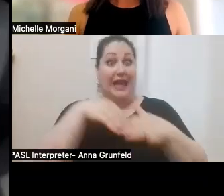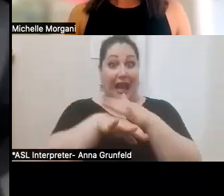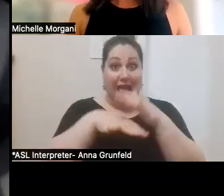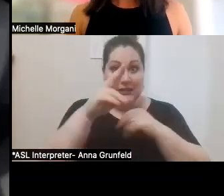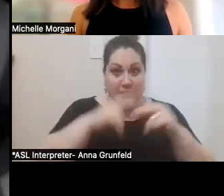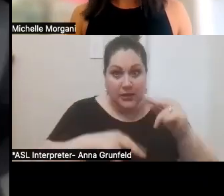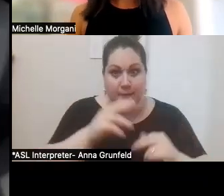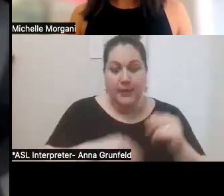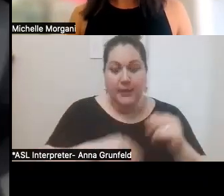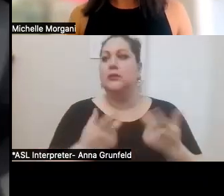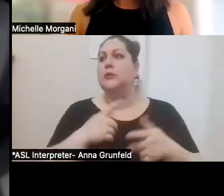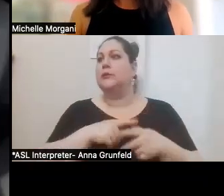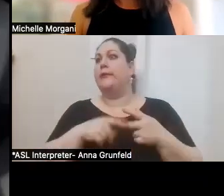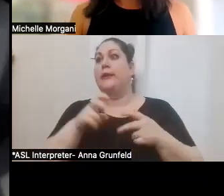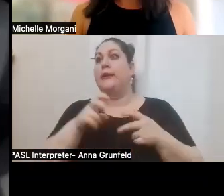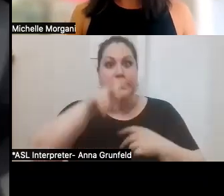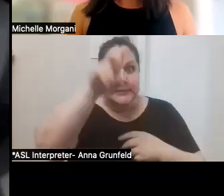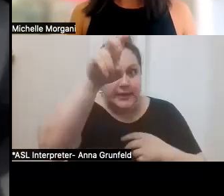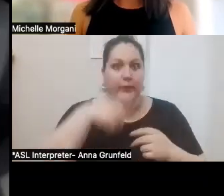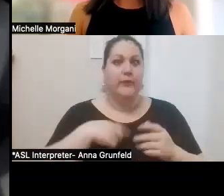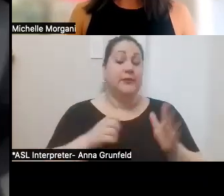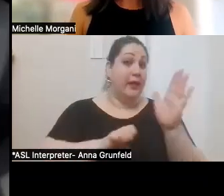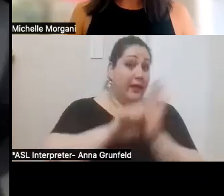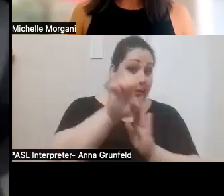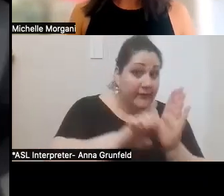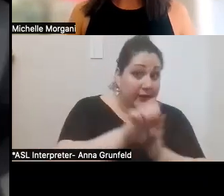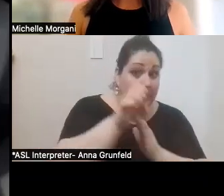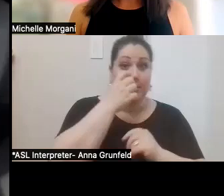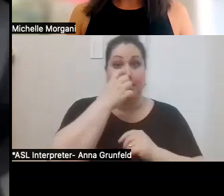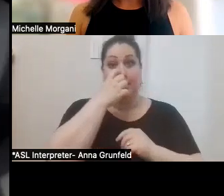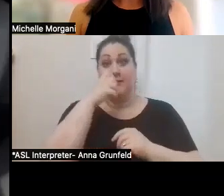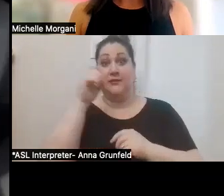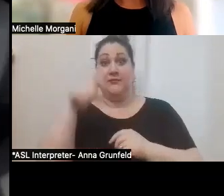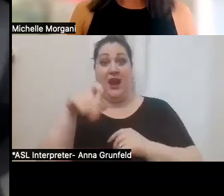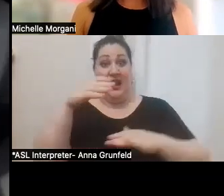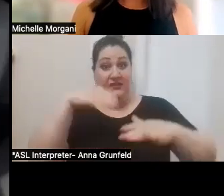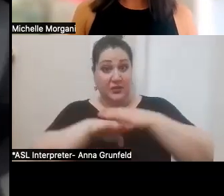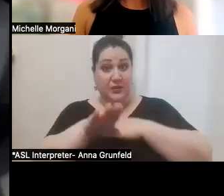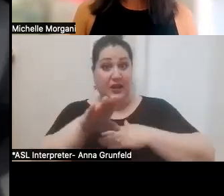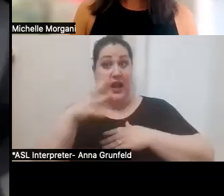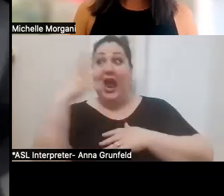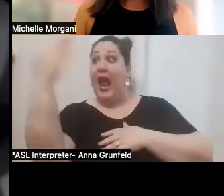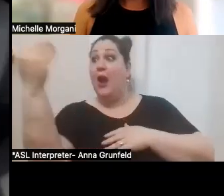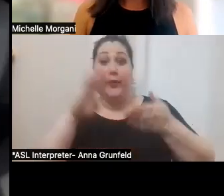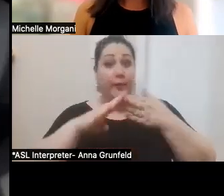Are there stairs? Are there elevators? Do they have to go into the community? Will they be in a hospital setting?